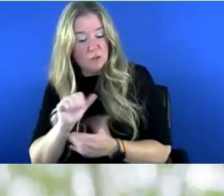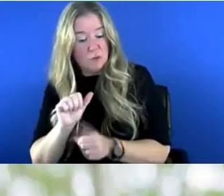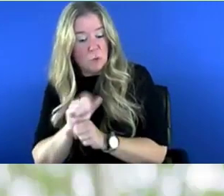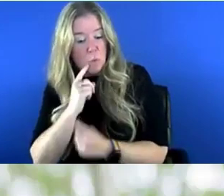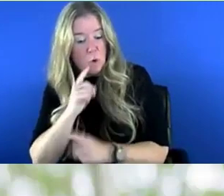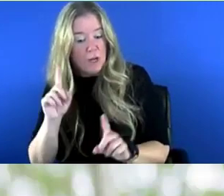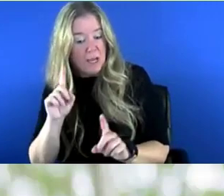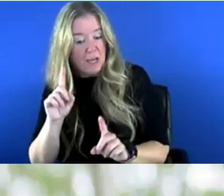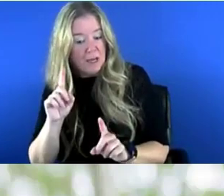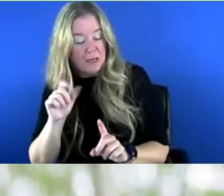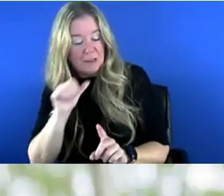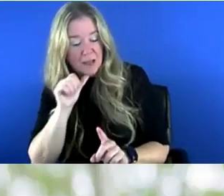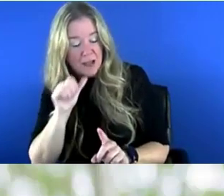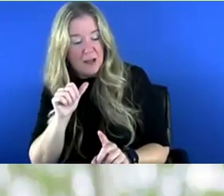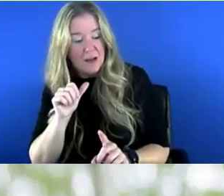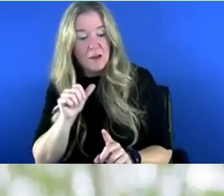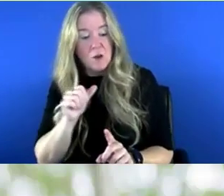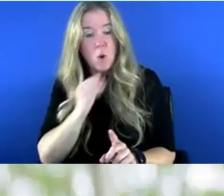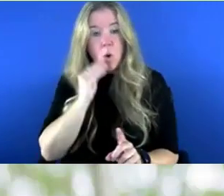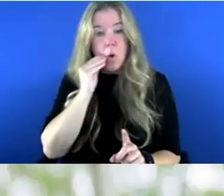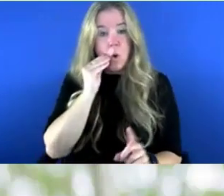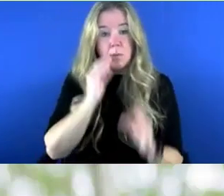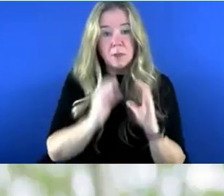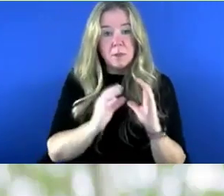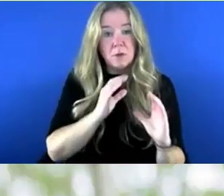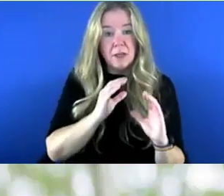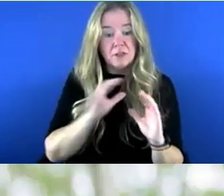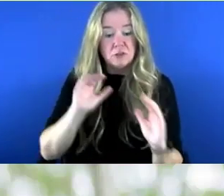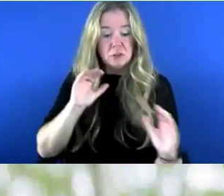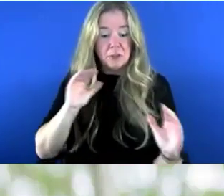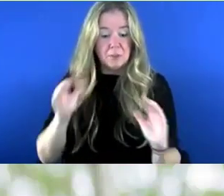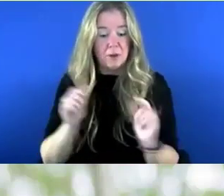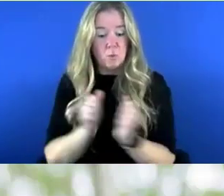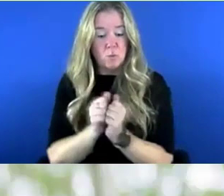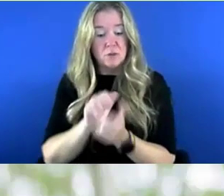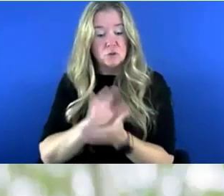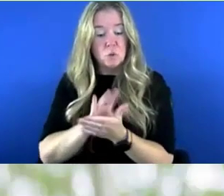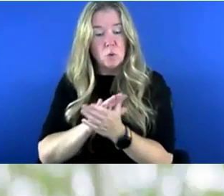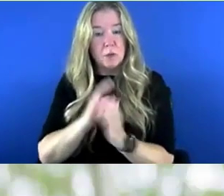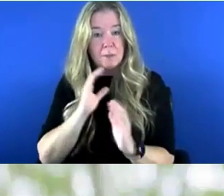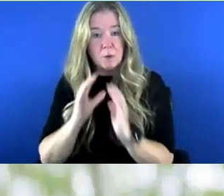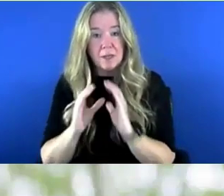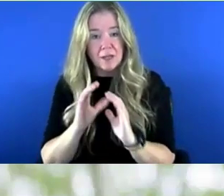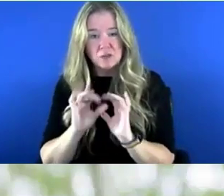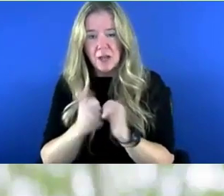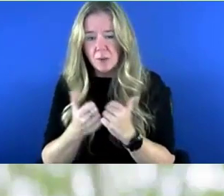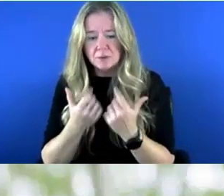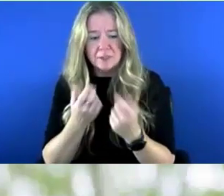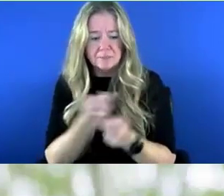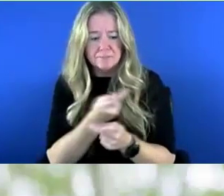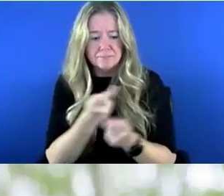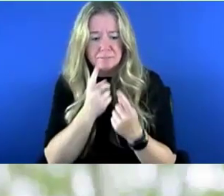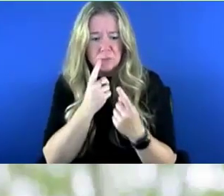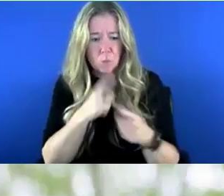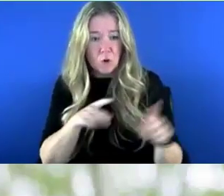look like versus what does school communication look like? And just helping teens have really thoughtful conversations